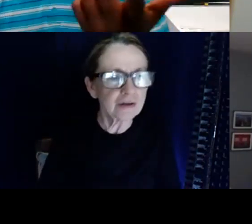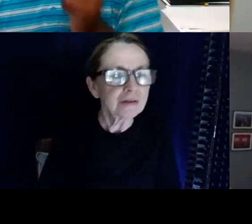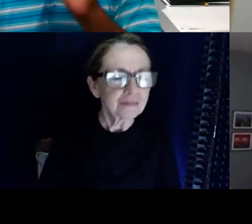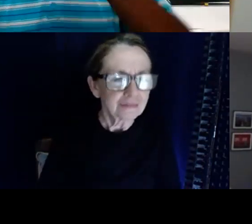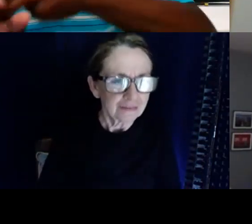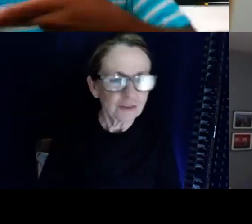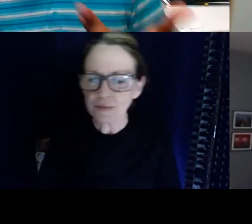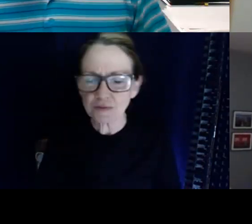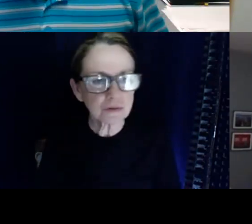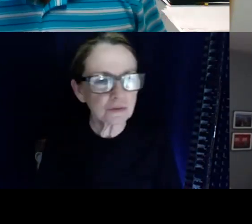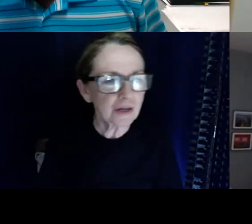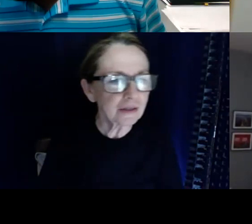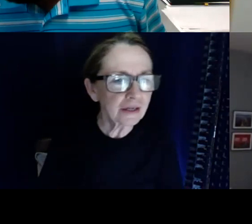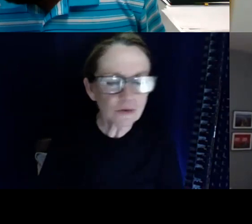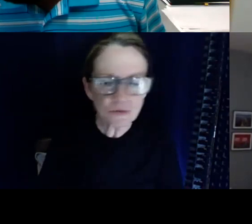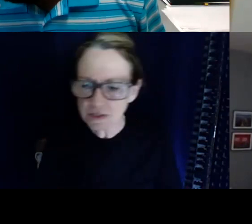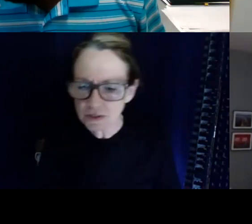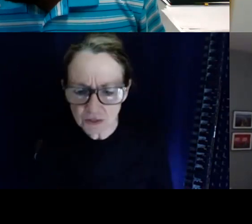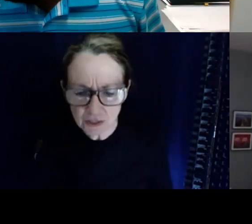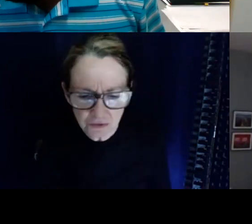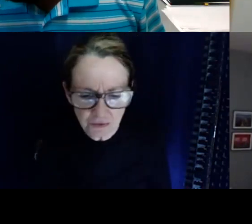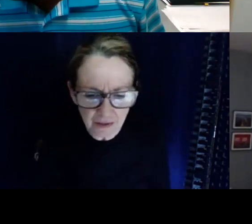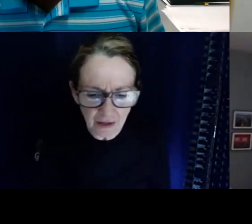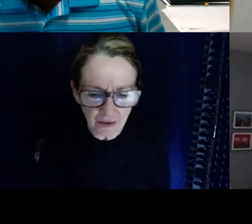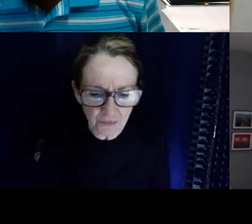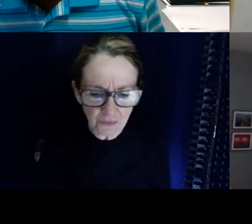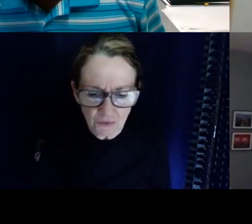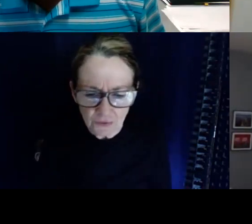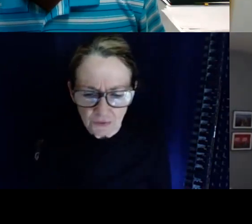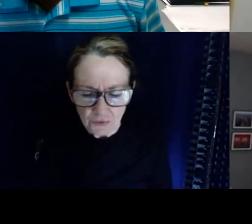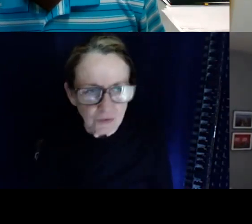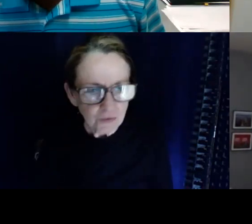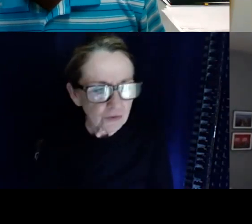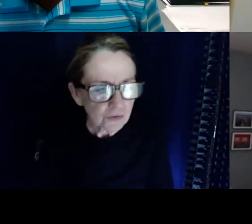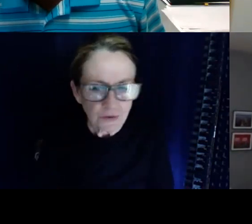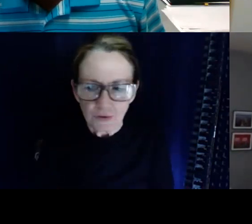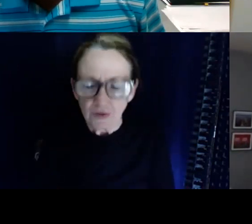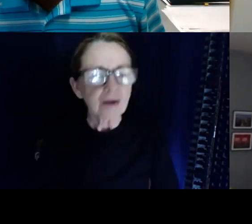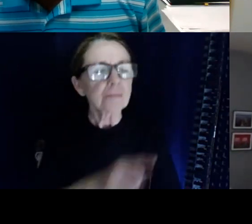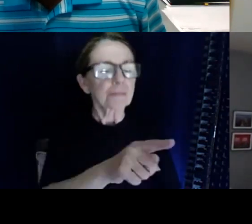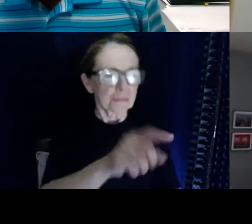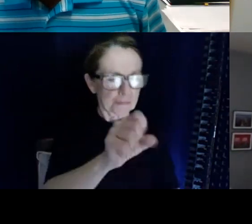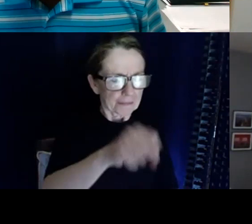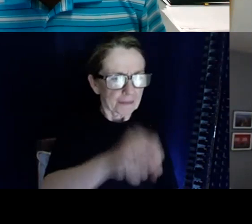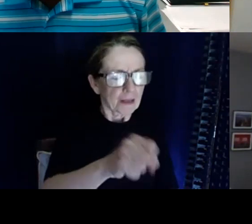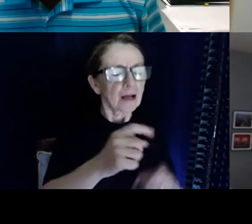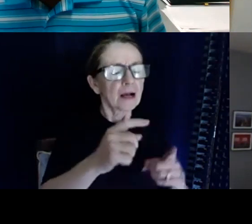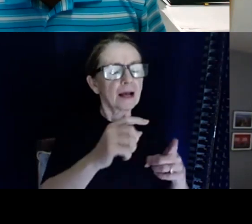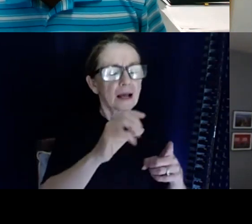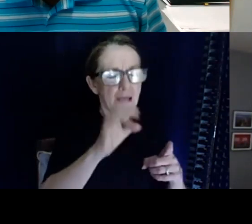WAS IT ERIN FURTADO? THAT'S WHO IT WAS, ERIN. OKAY. YOU'RE ABSOLUTELY RIGHT.